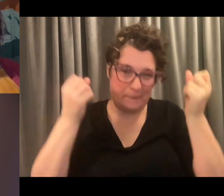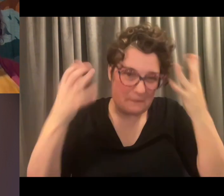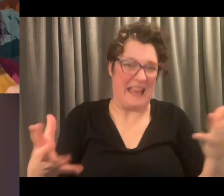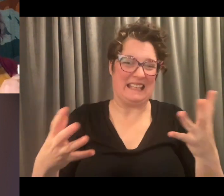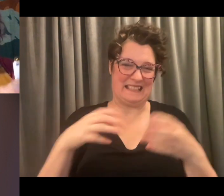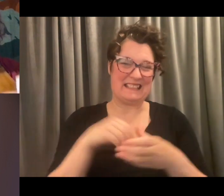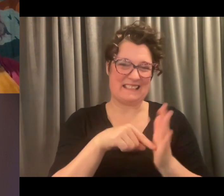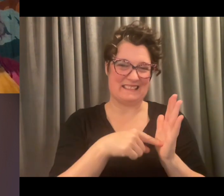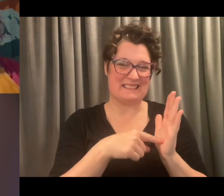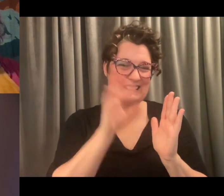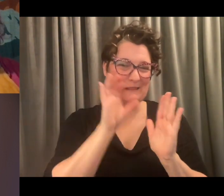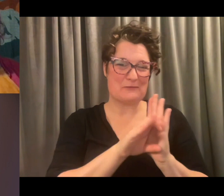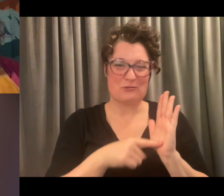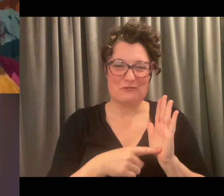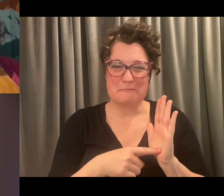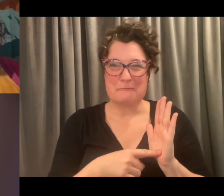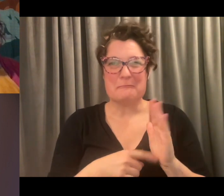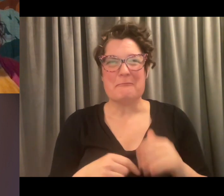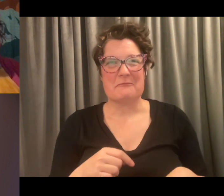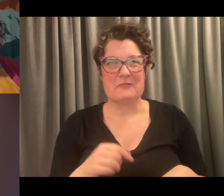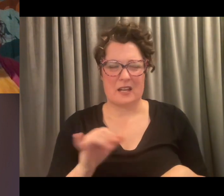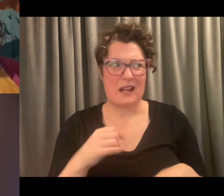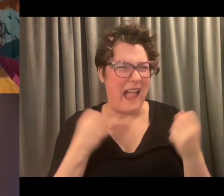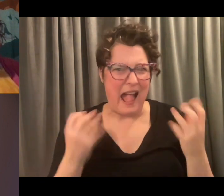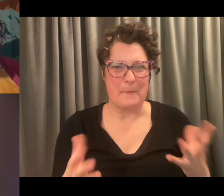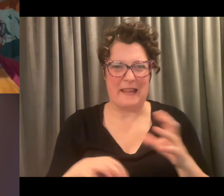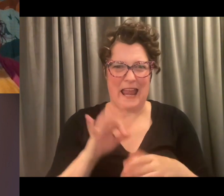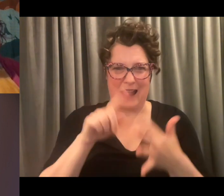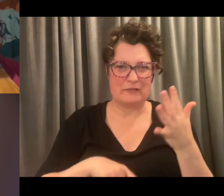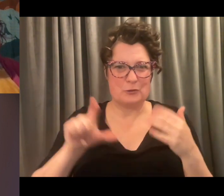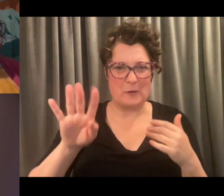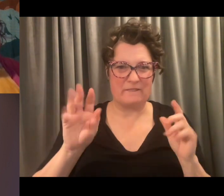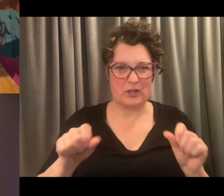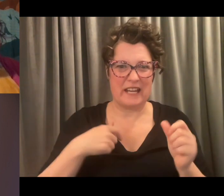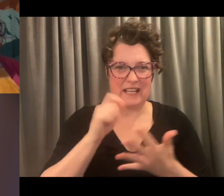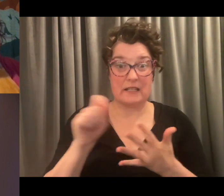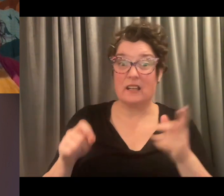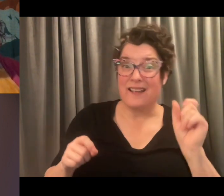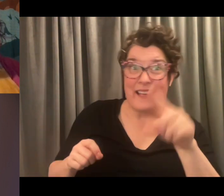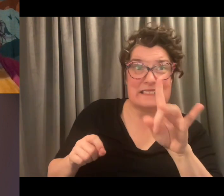I was like, how many of these things can we, can we put on. Never: Did you look up claps? Nomy: I didn't.